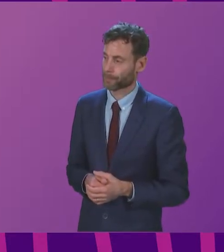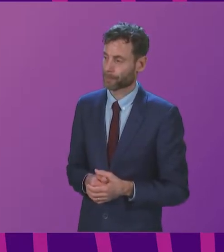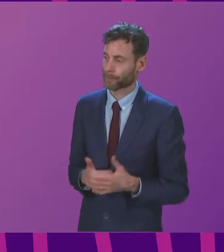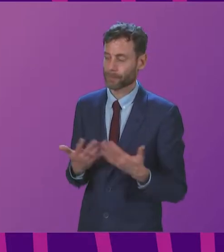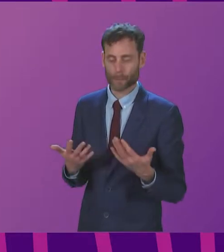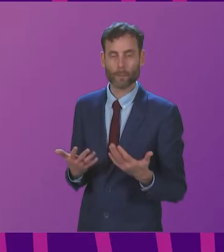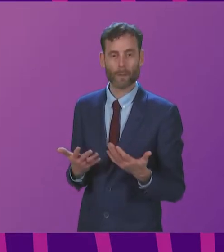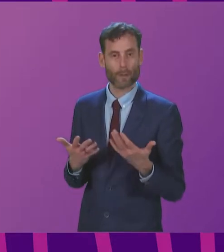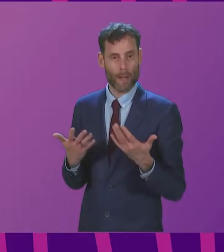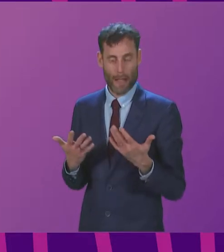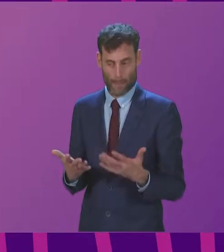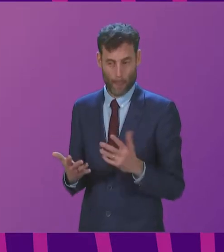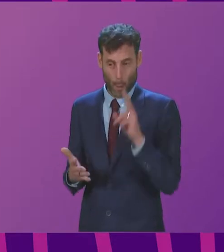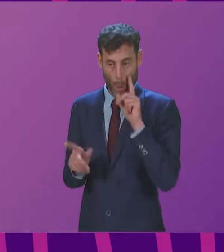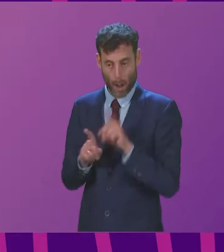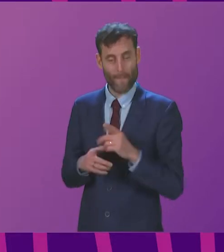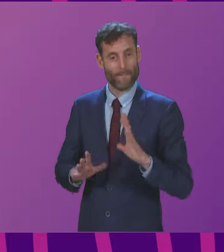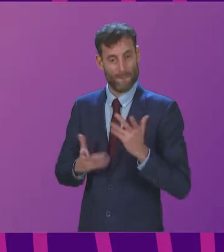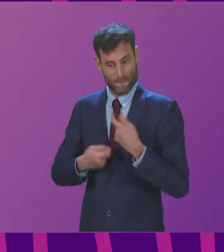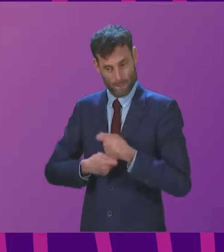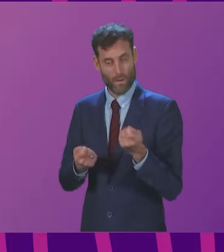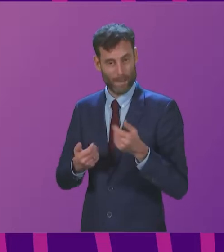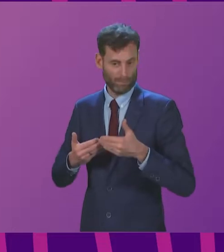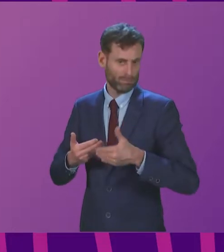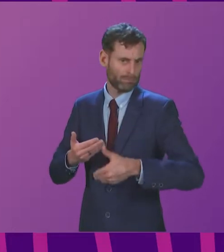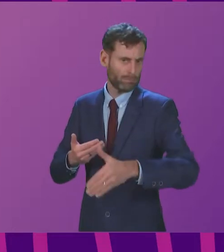prospect of that change and that we want to ensure that that is the case for as long as necessary.